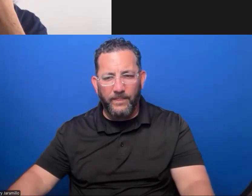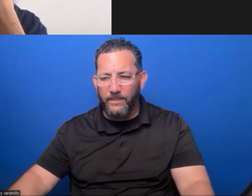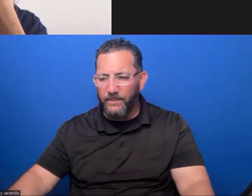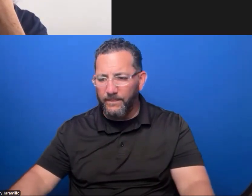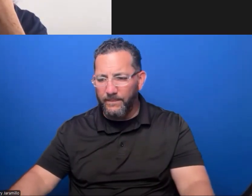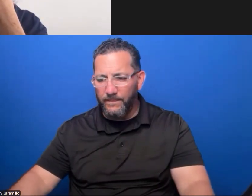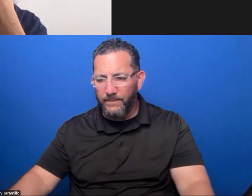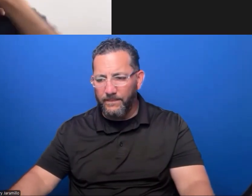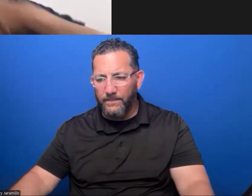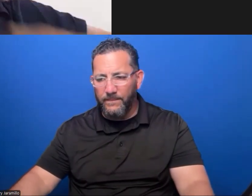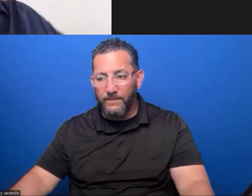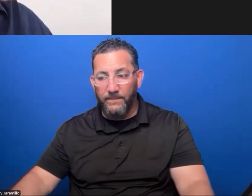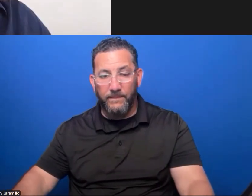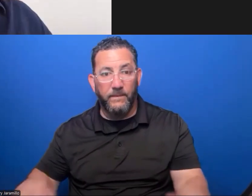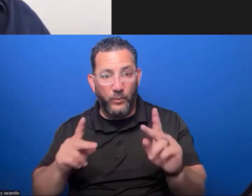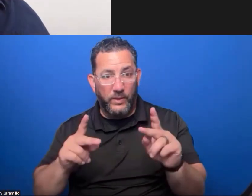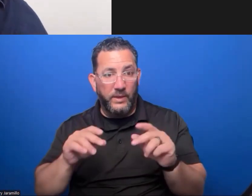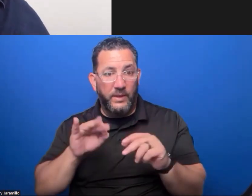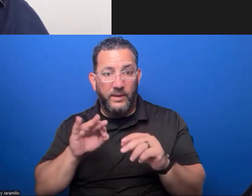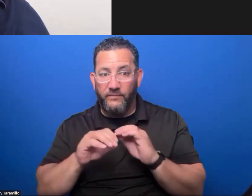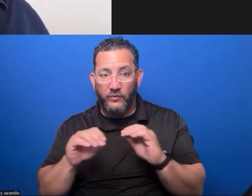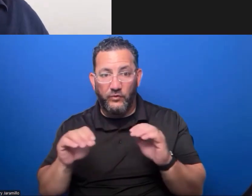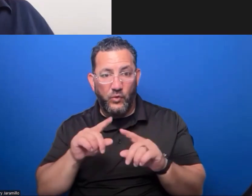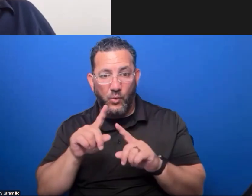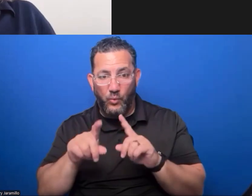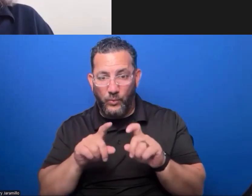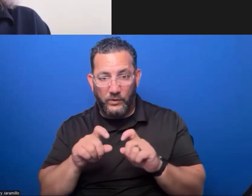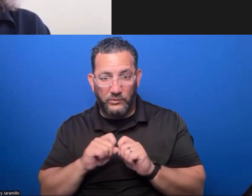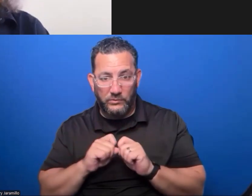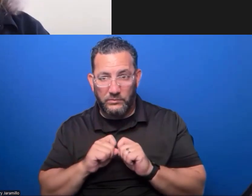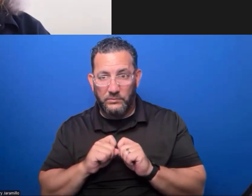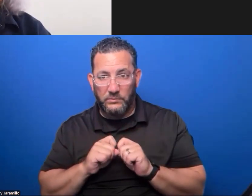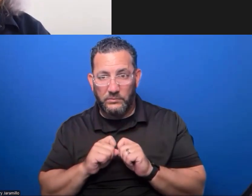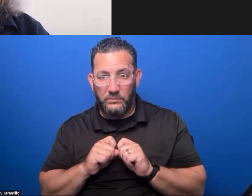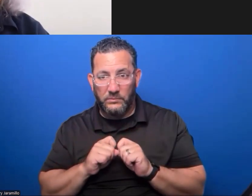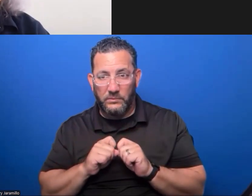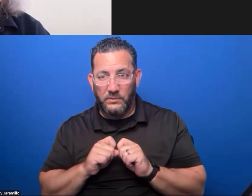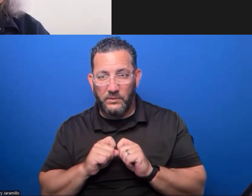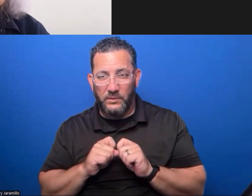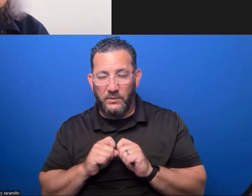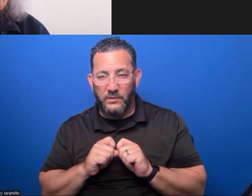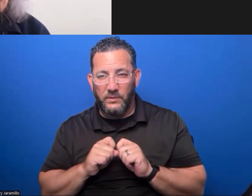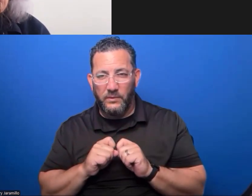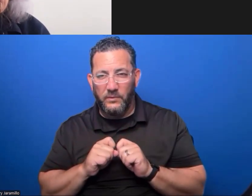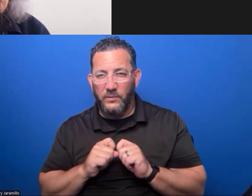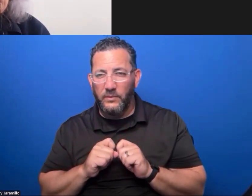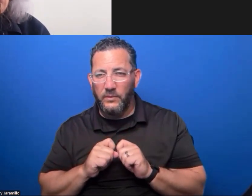Janel Preston: Well, if there are no questions, then okay,